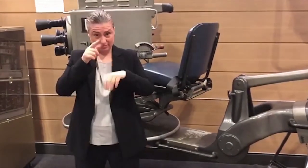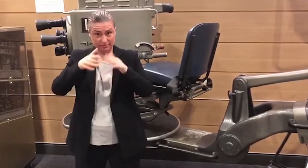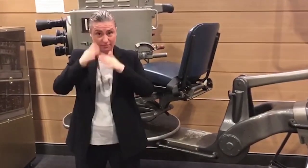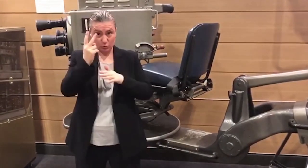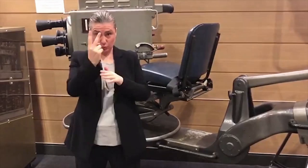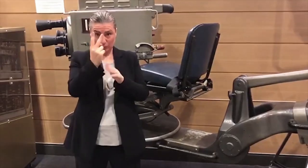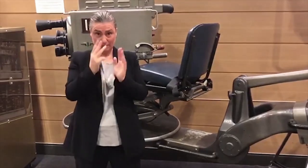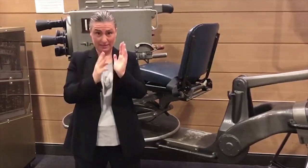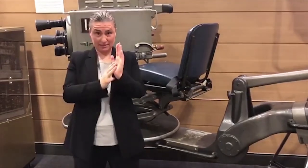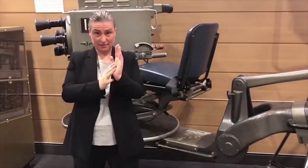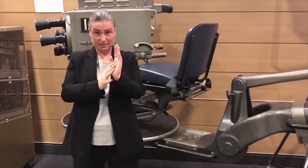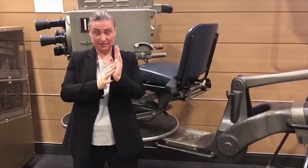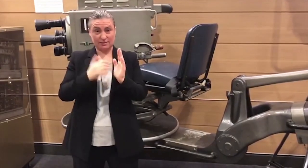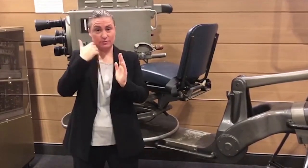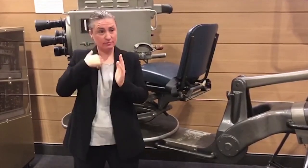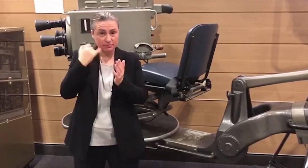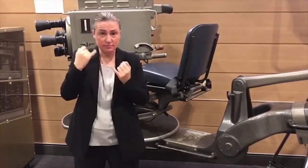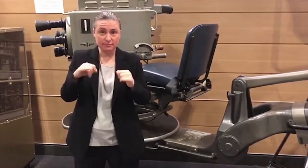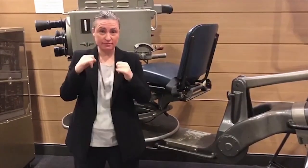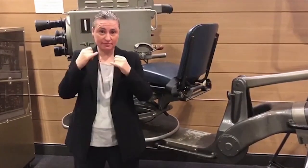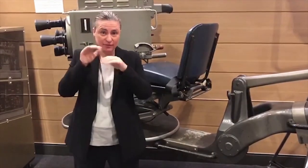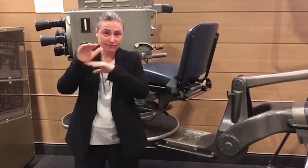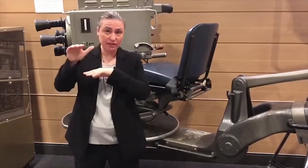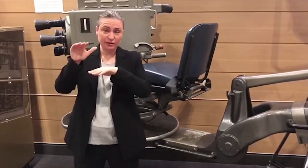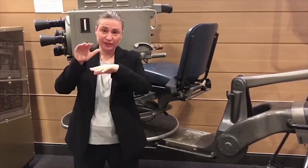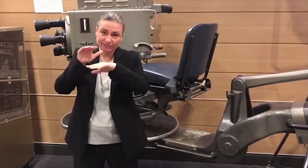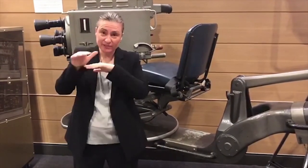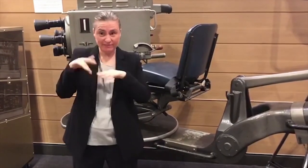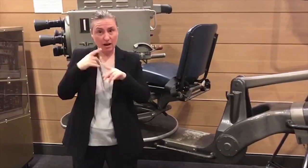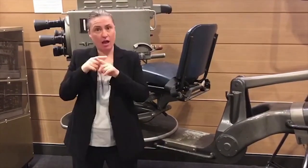I only have two minutes, unfortunately I exceed the two minutes often!